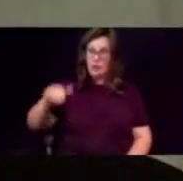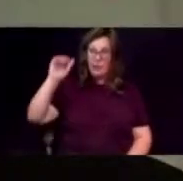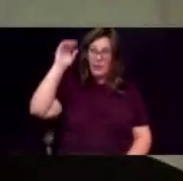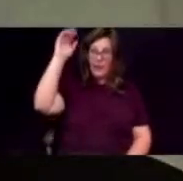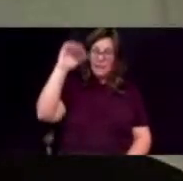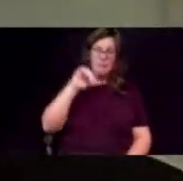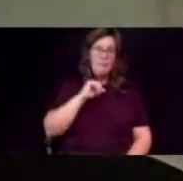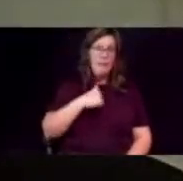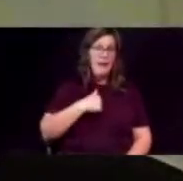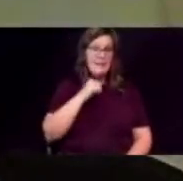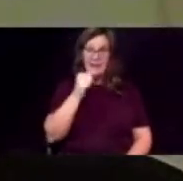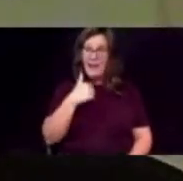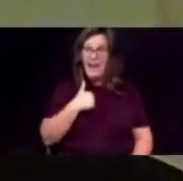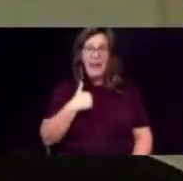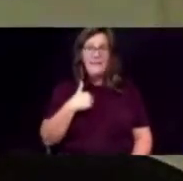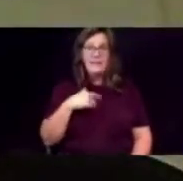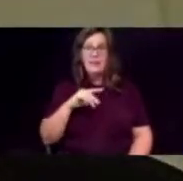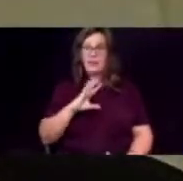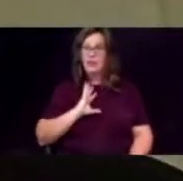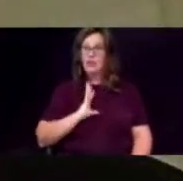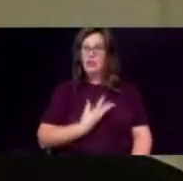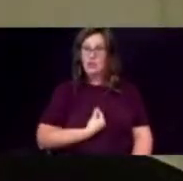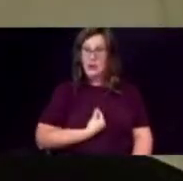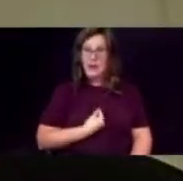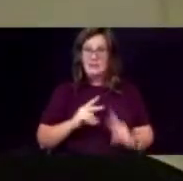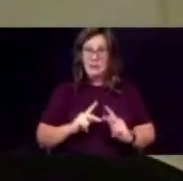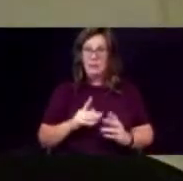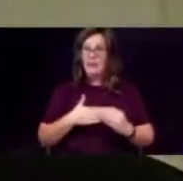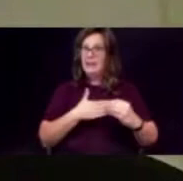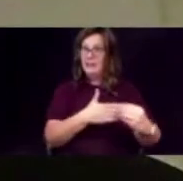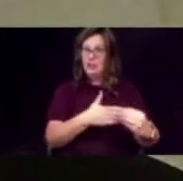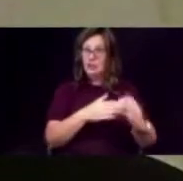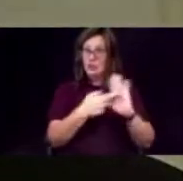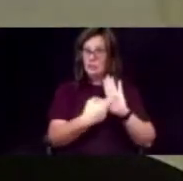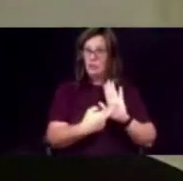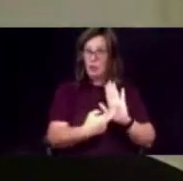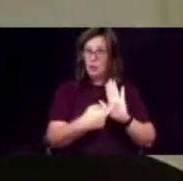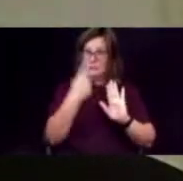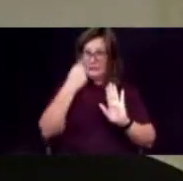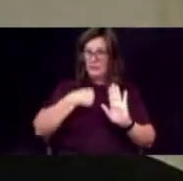trans people and trans people in leadership roles um and there's a young trans man who i've